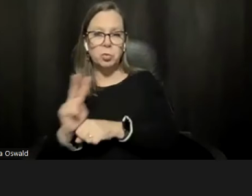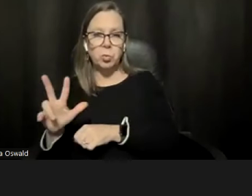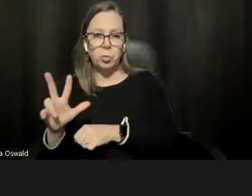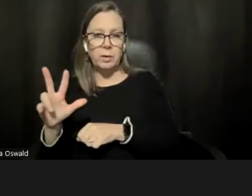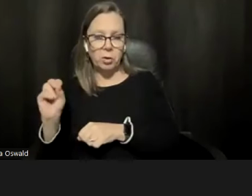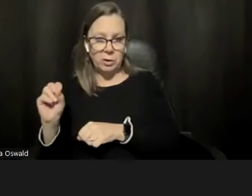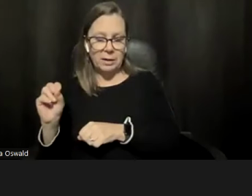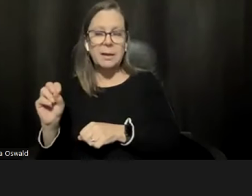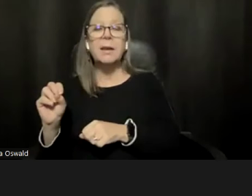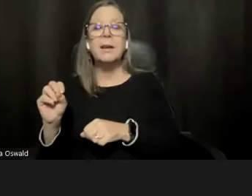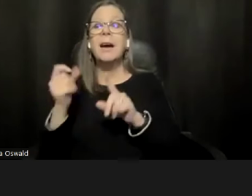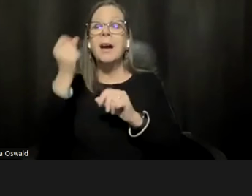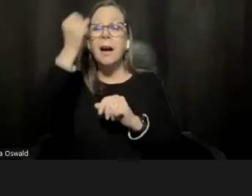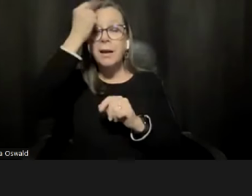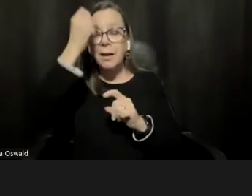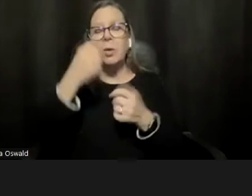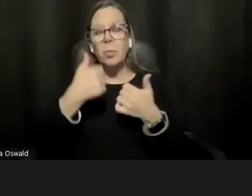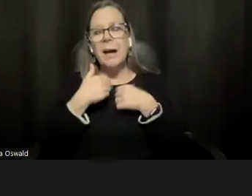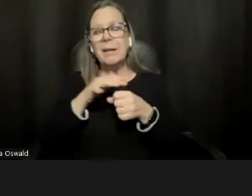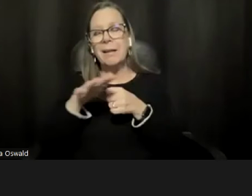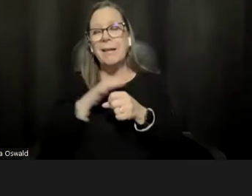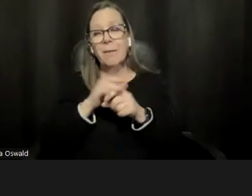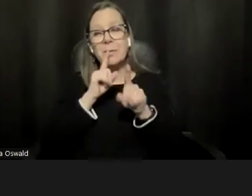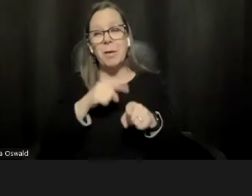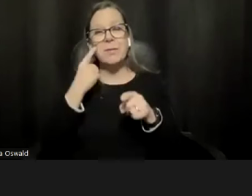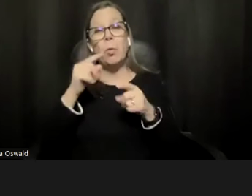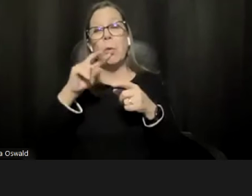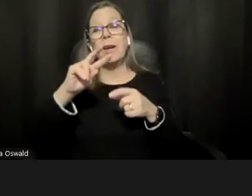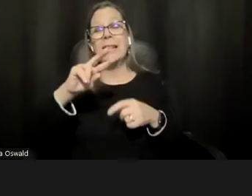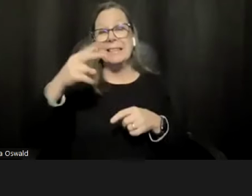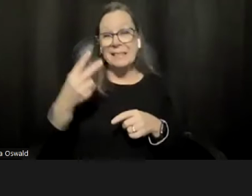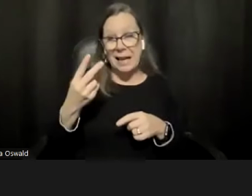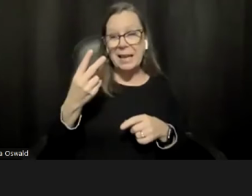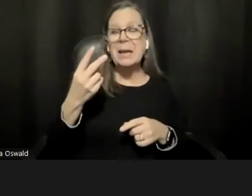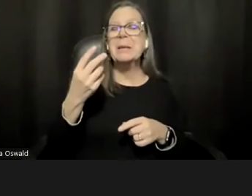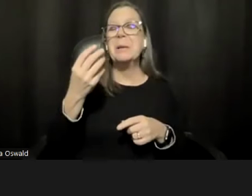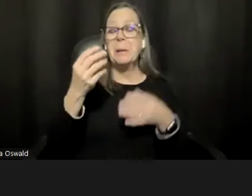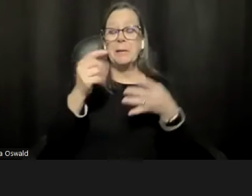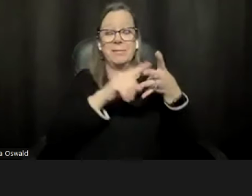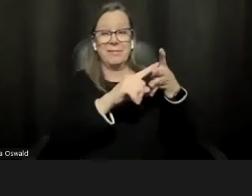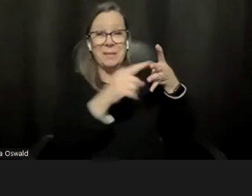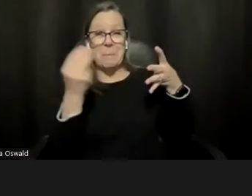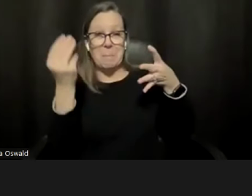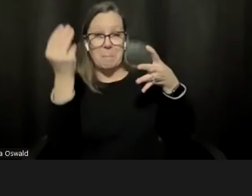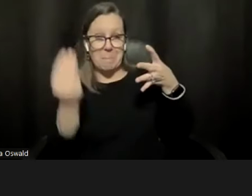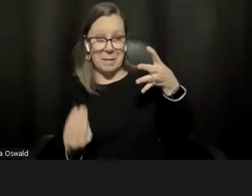We did have enough responses for the second Monday, for 1:00 to 2:30 p.m.